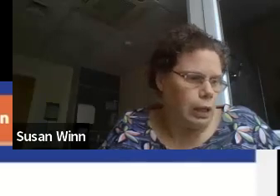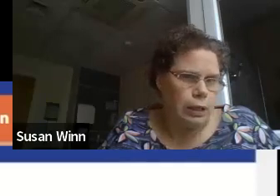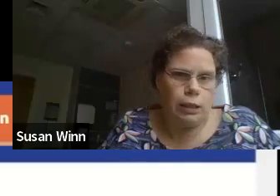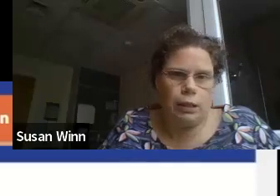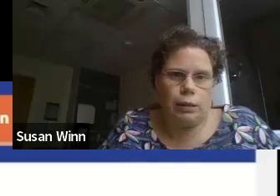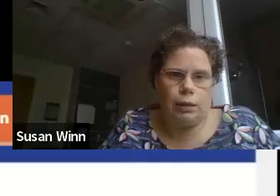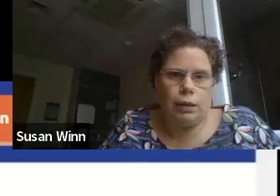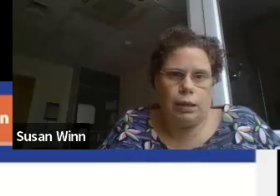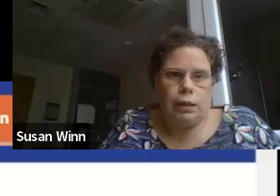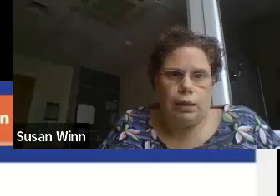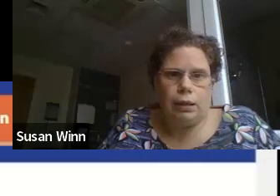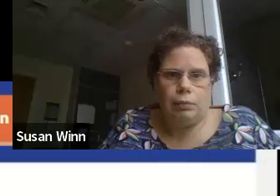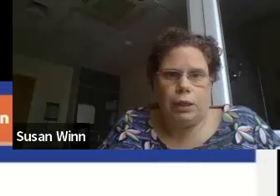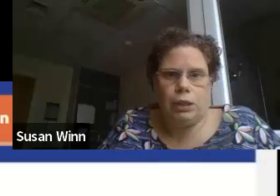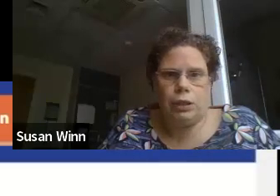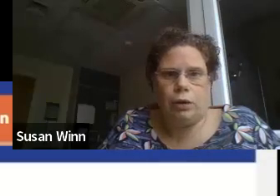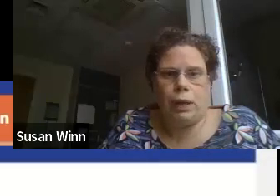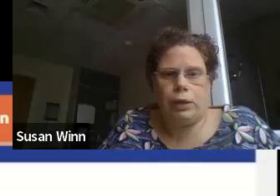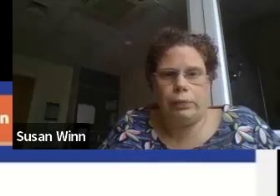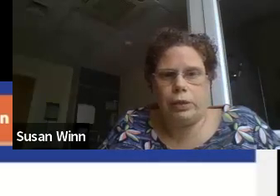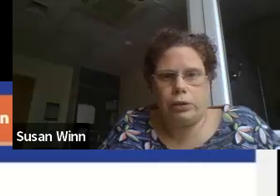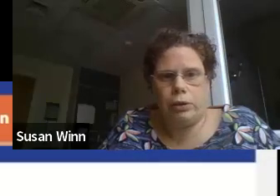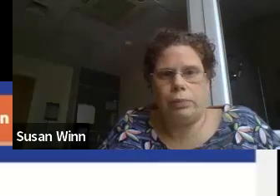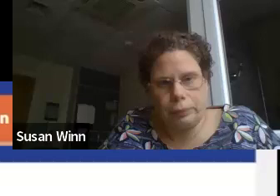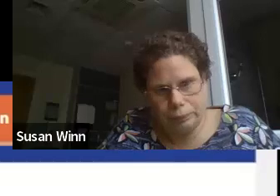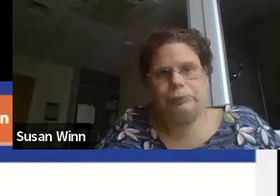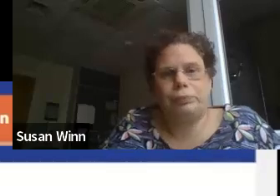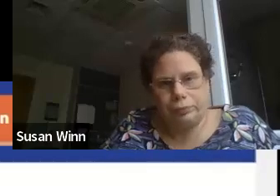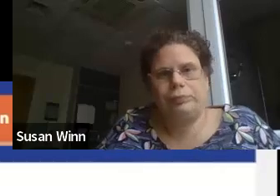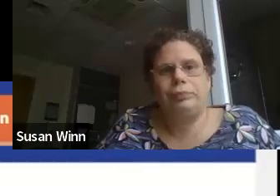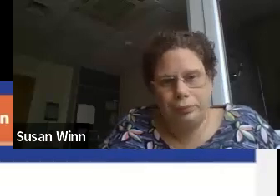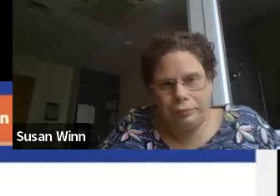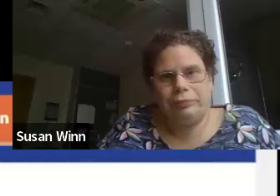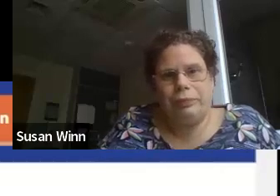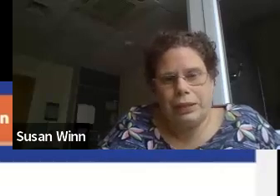Okay. let me just go back up to the top.